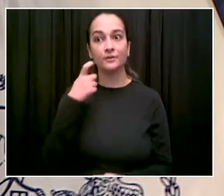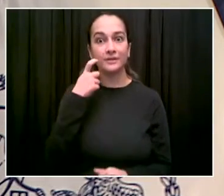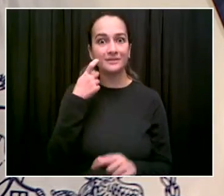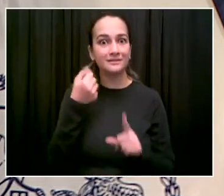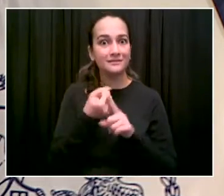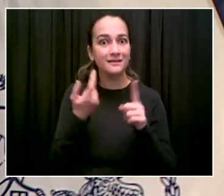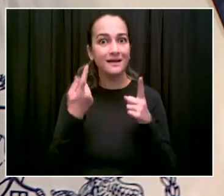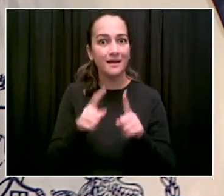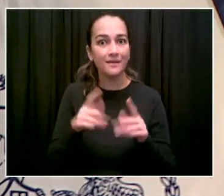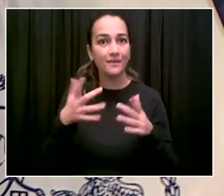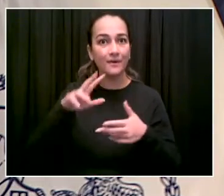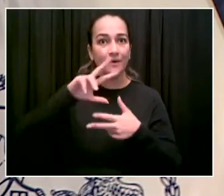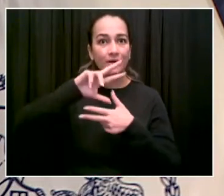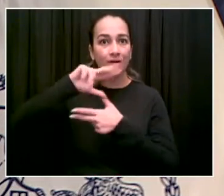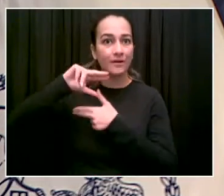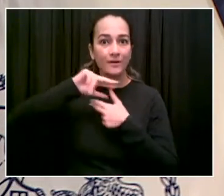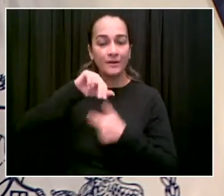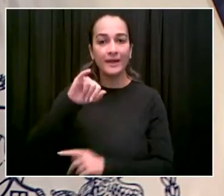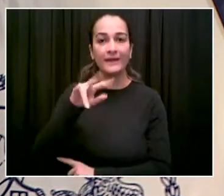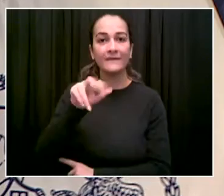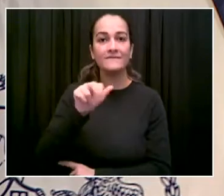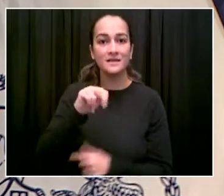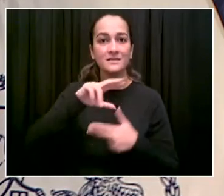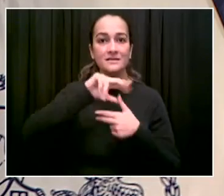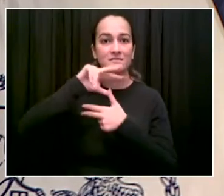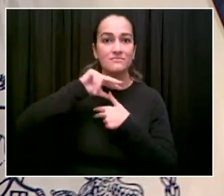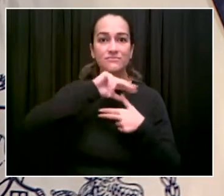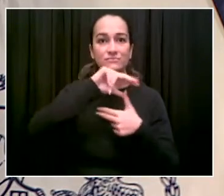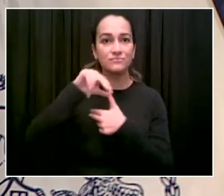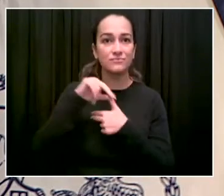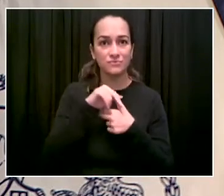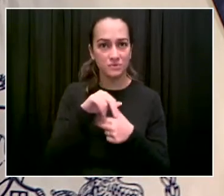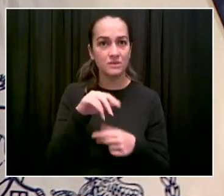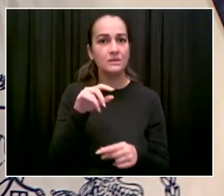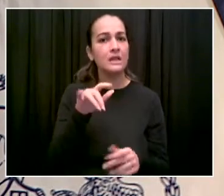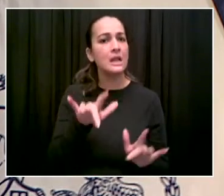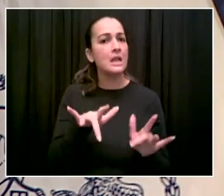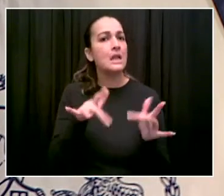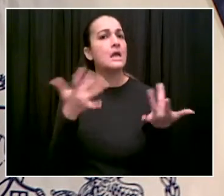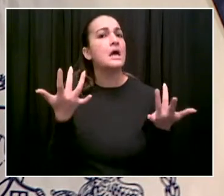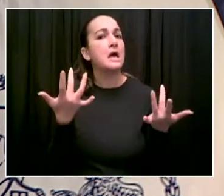THE REMNANTS OF HURRICANE IDA. OUR POOR FRIENDS IN LOUISIANA